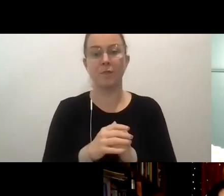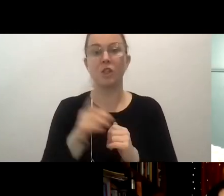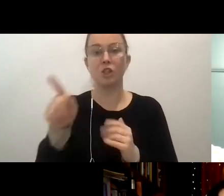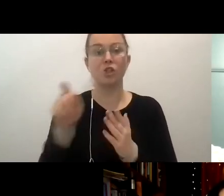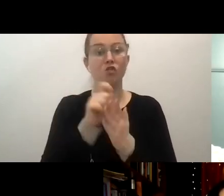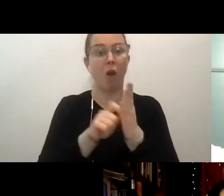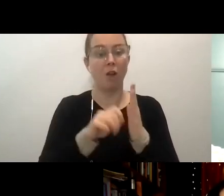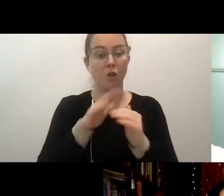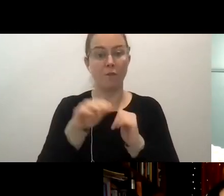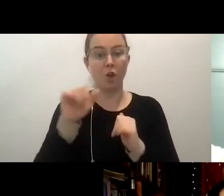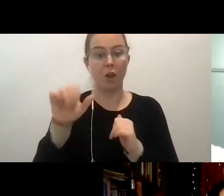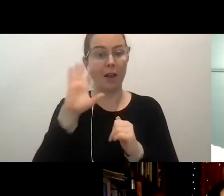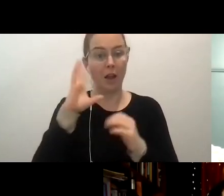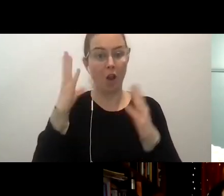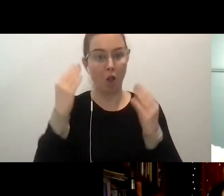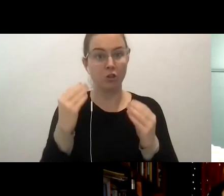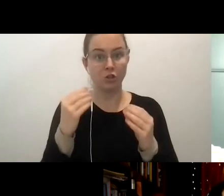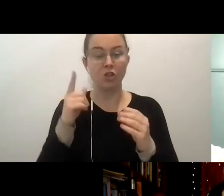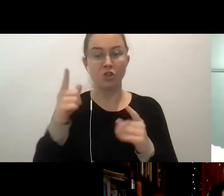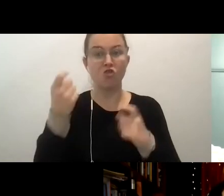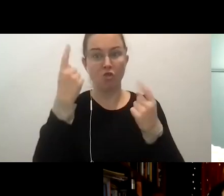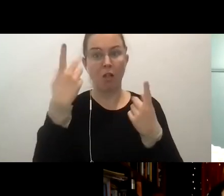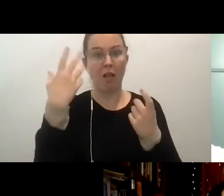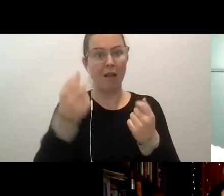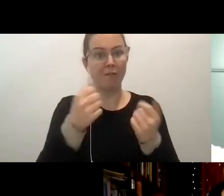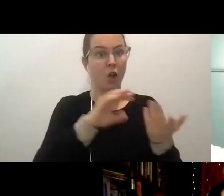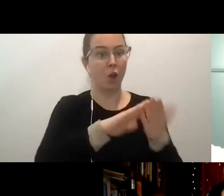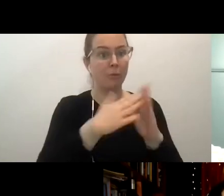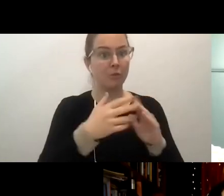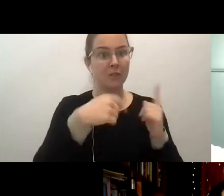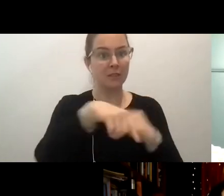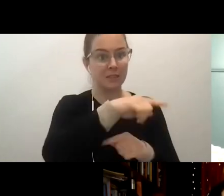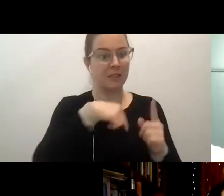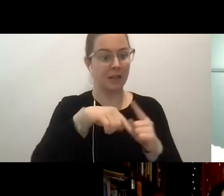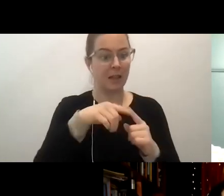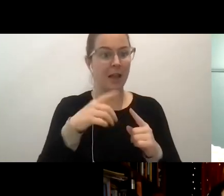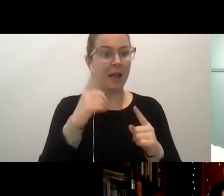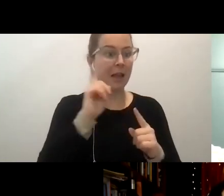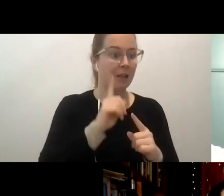that she had a supportive community of both non-hearing and hearing people and as her